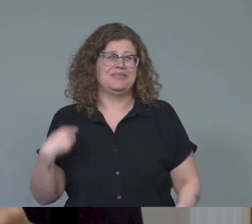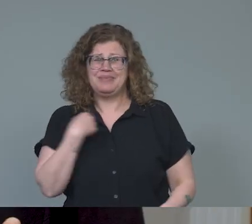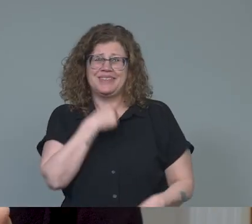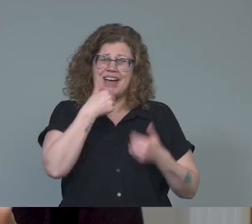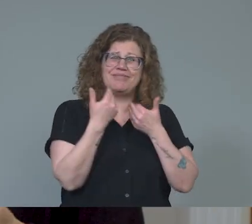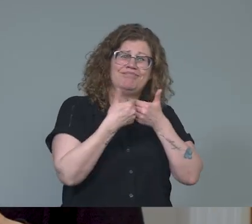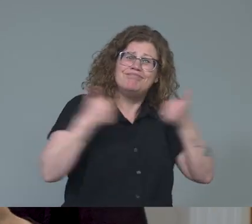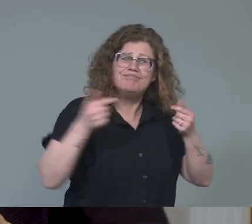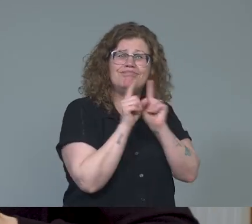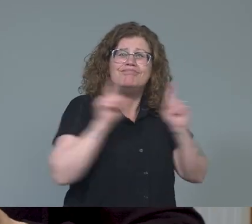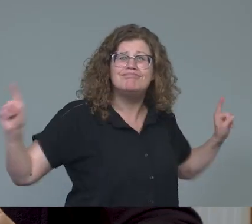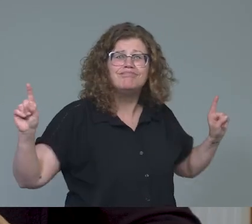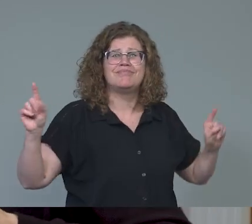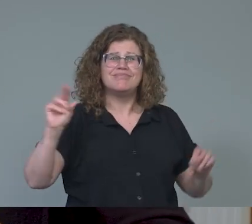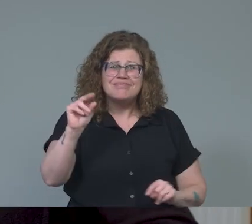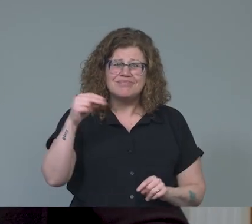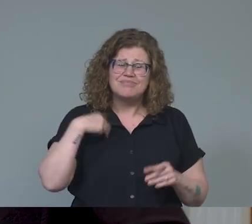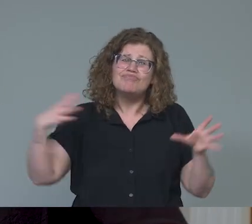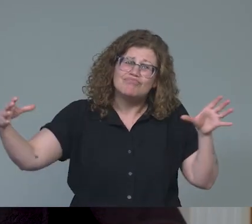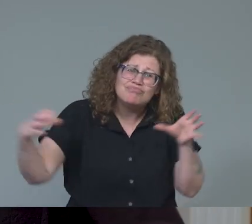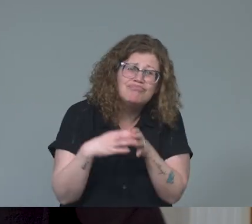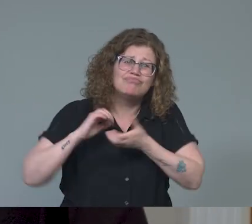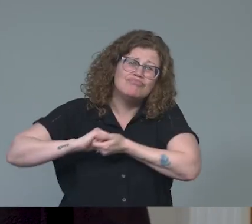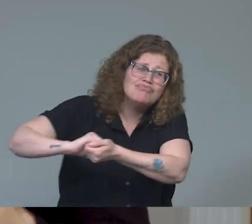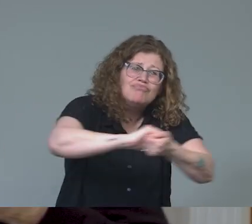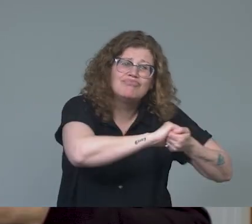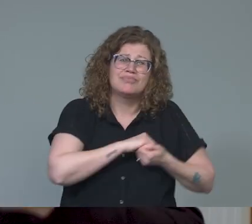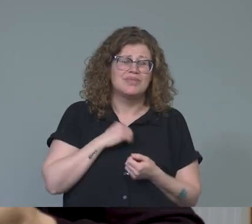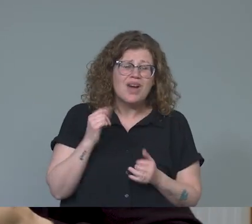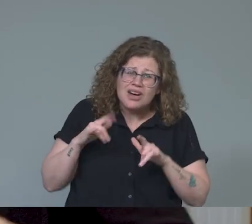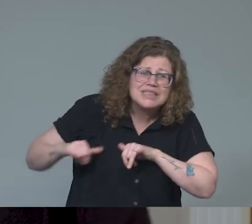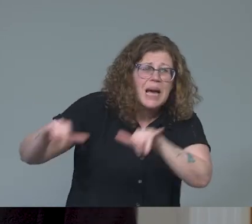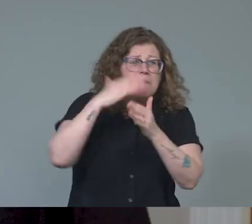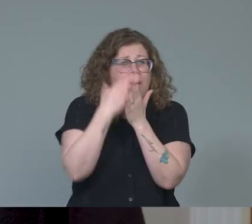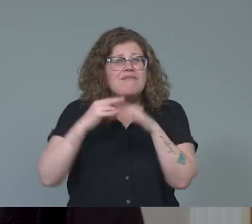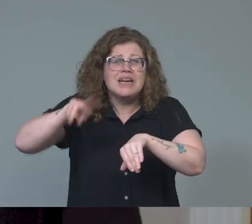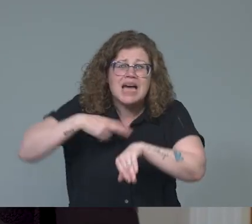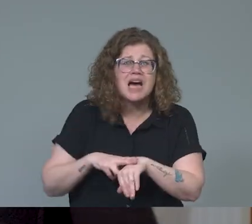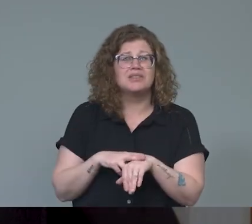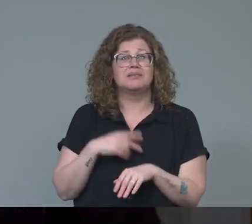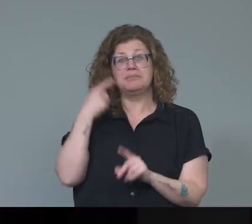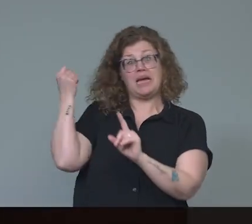We're not a separate thing or apart of. We are a part of it, as opposed to being apart.